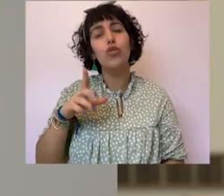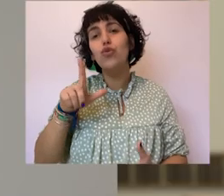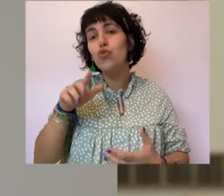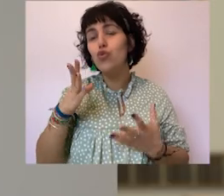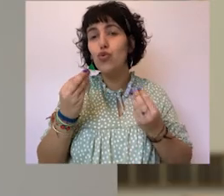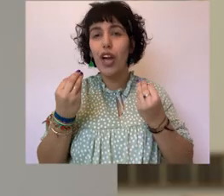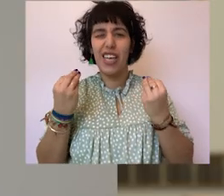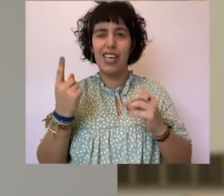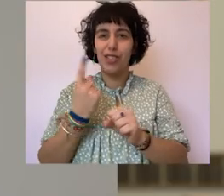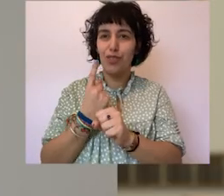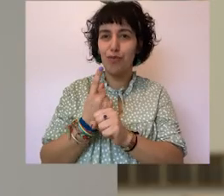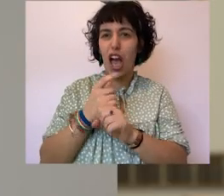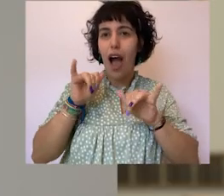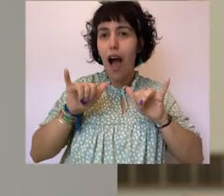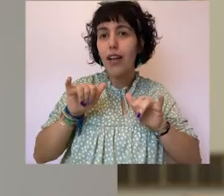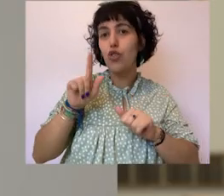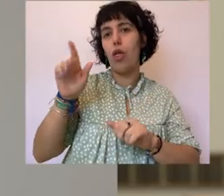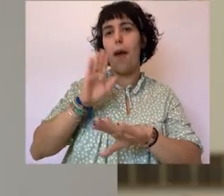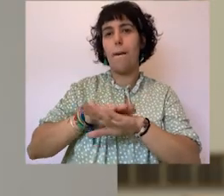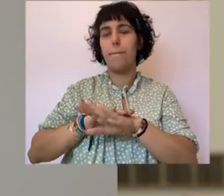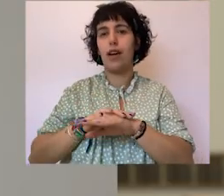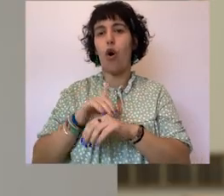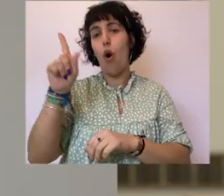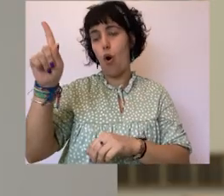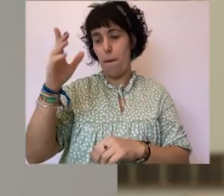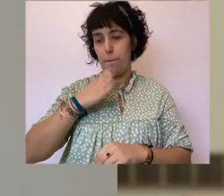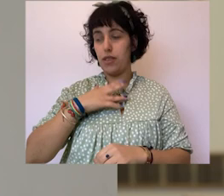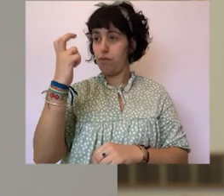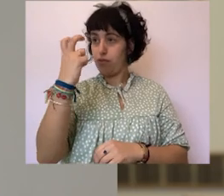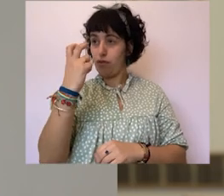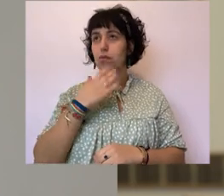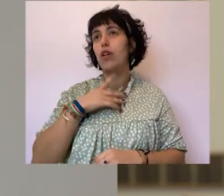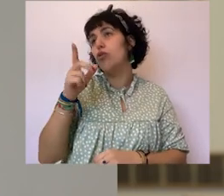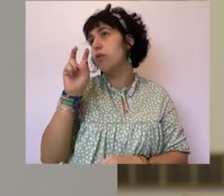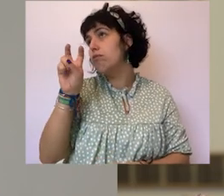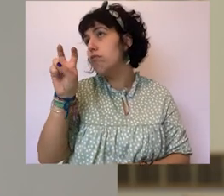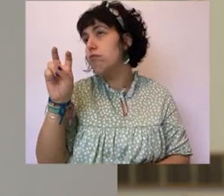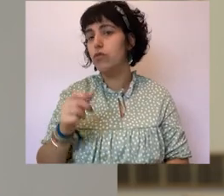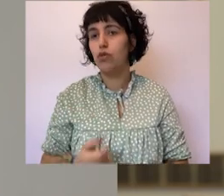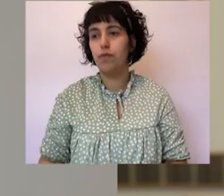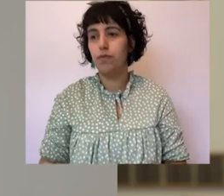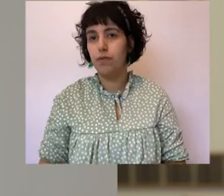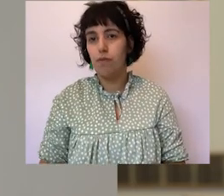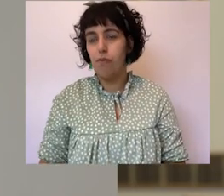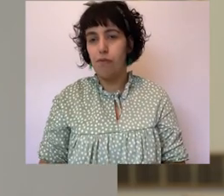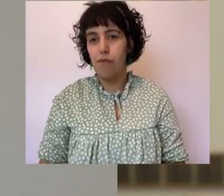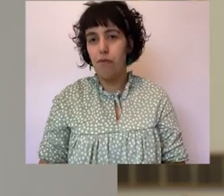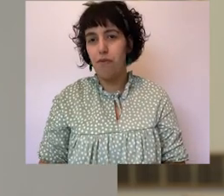Cause I think you're looking at me and harassing me is uncomfortable When I start staring at him, he is looking down